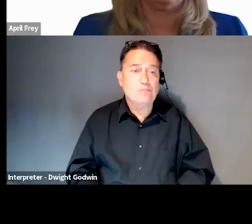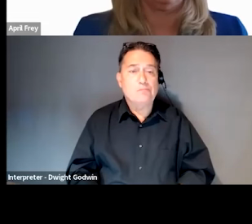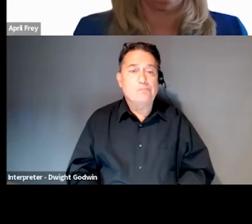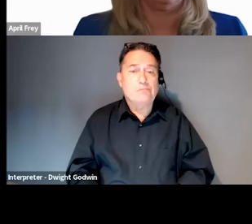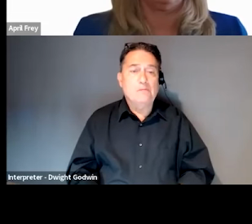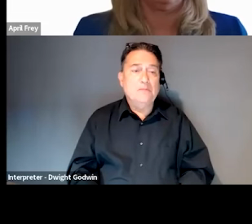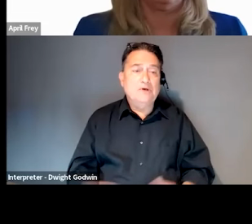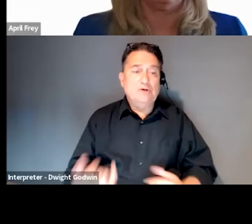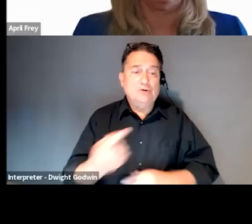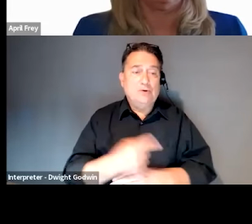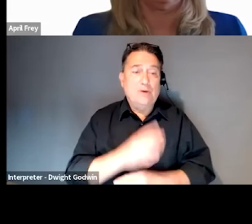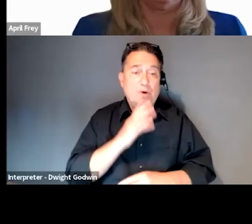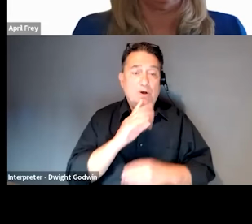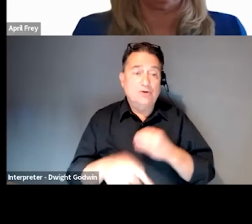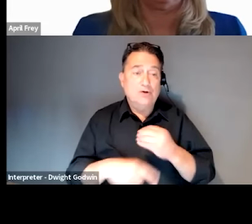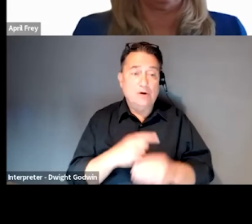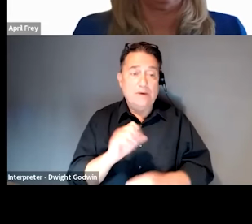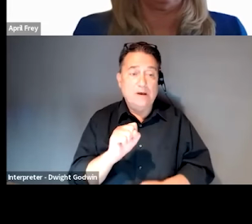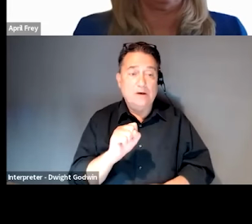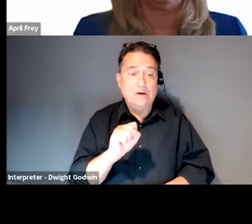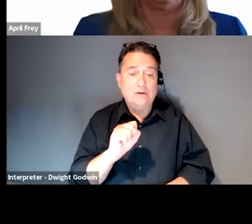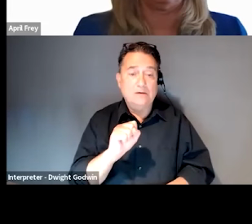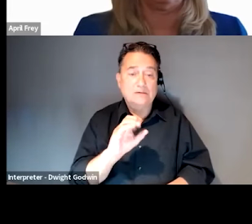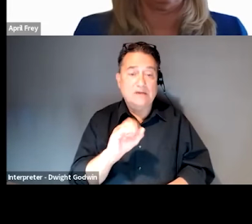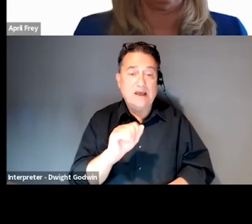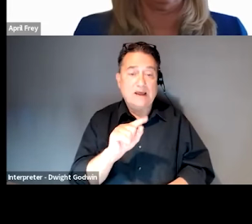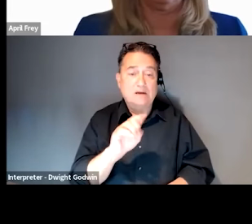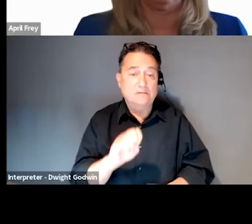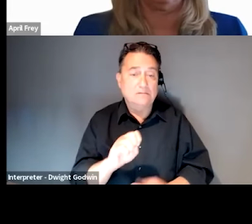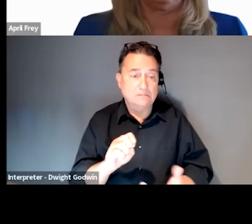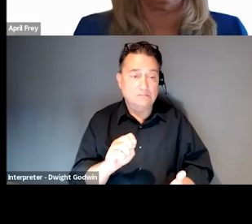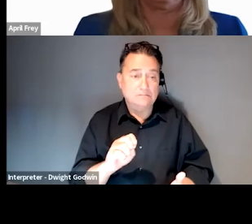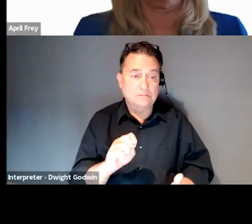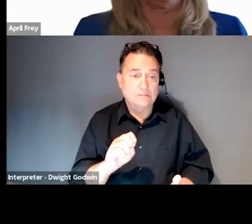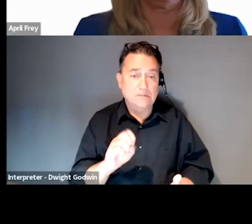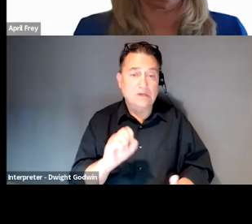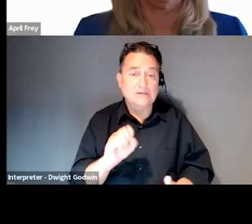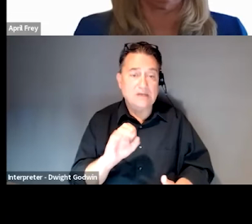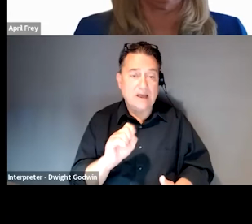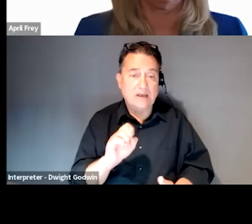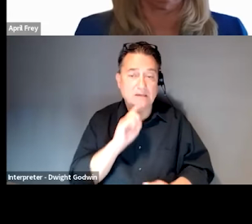Today we are gonna talk about scale. So what is scale? Scale is the percentage of families you are serving